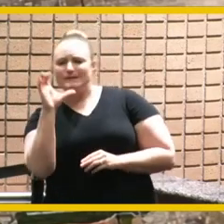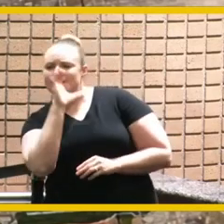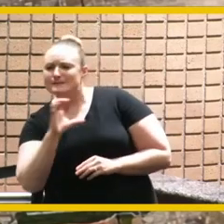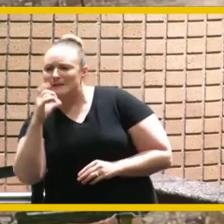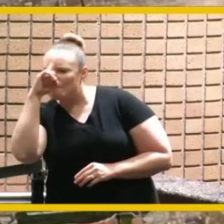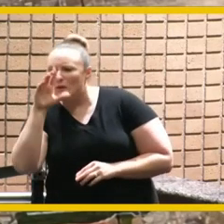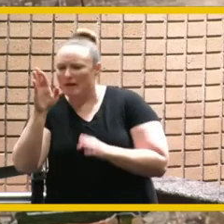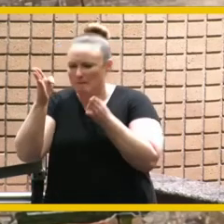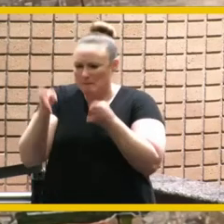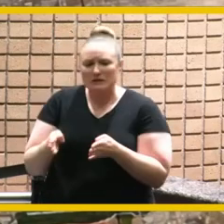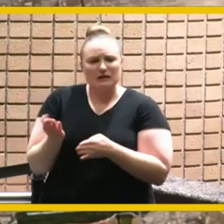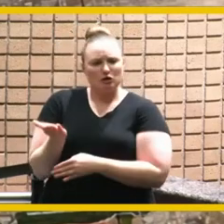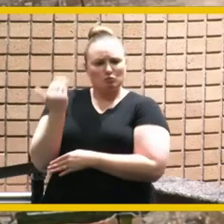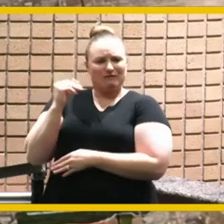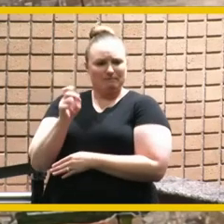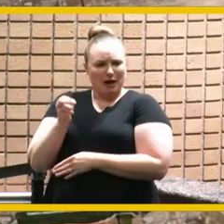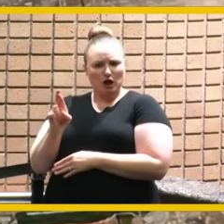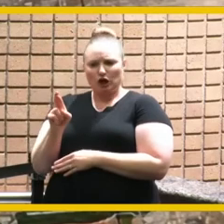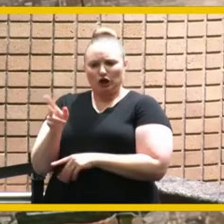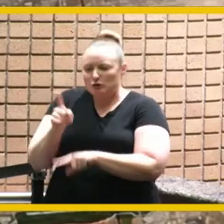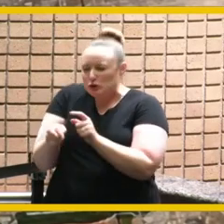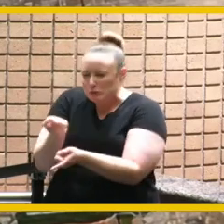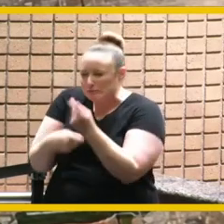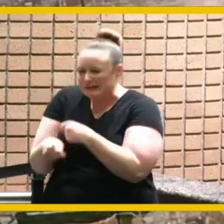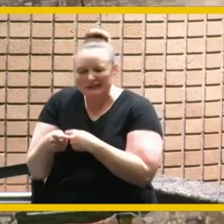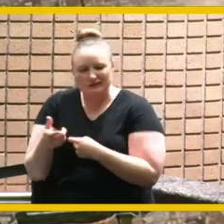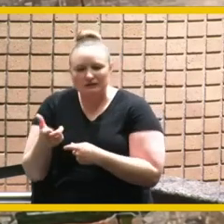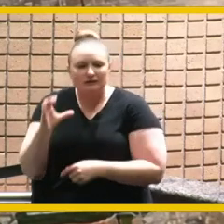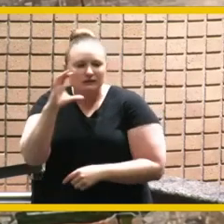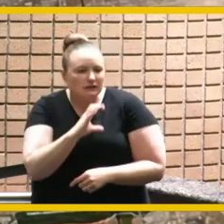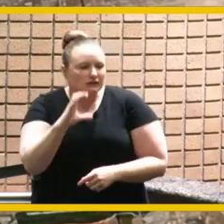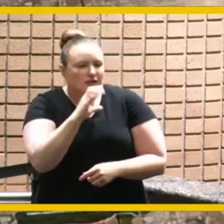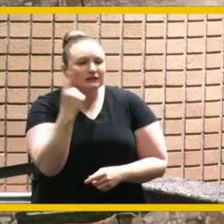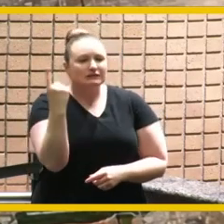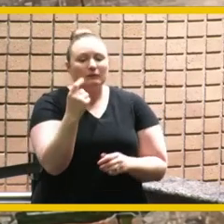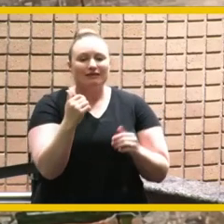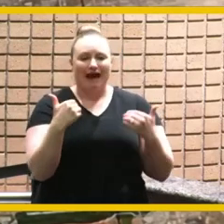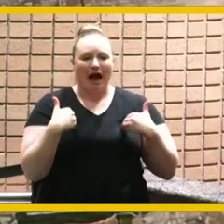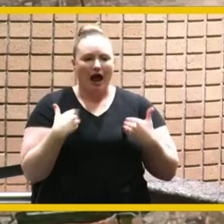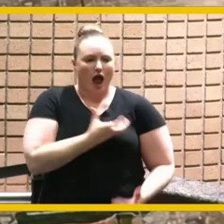who took another position we wanted someone with the heart for the cause